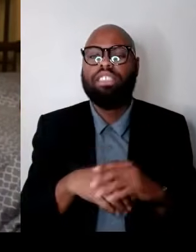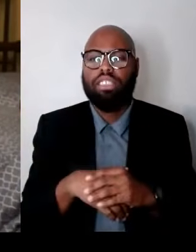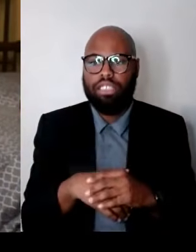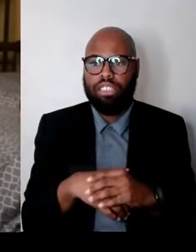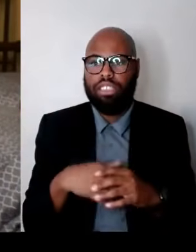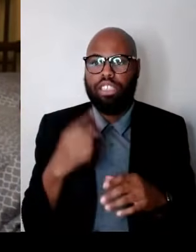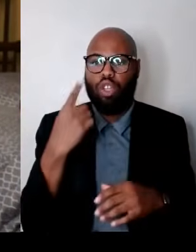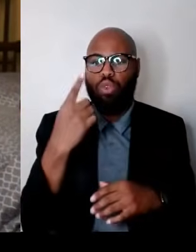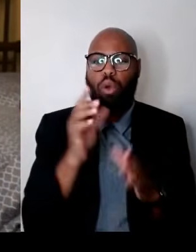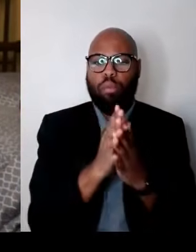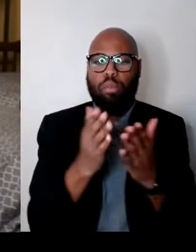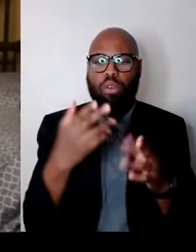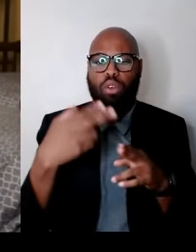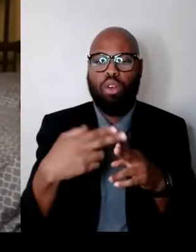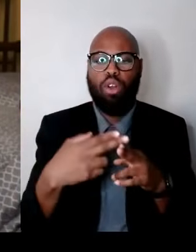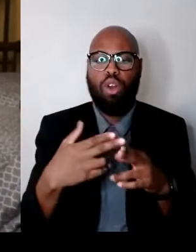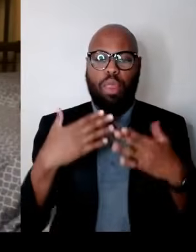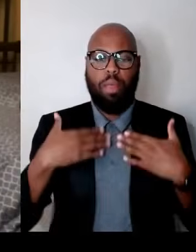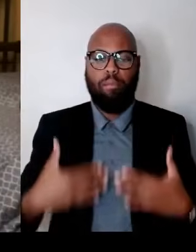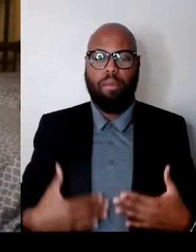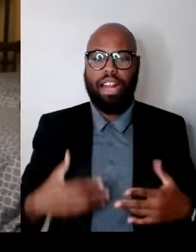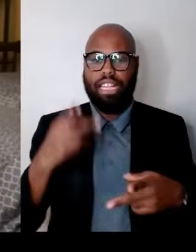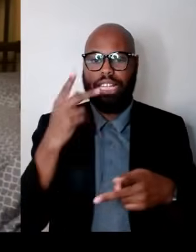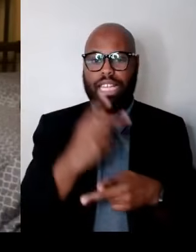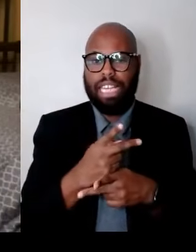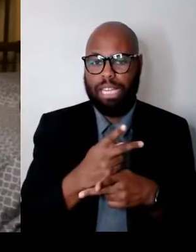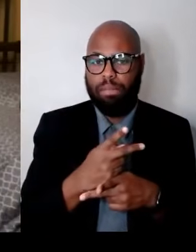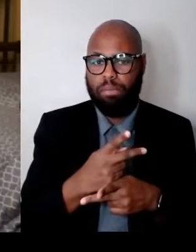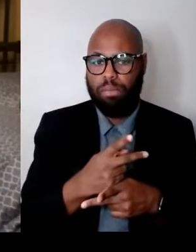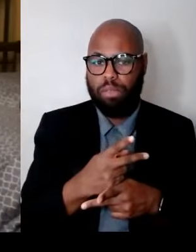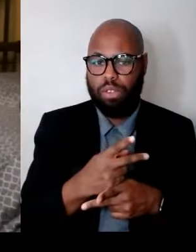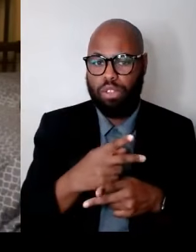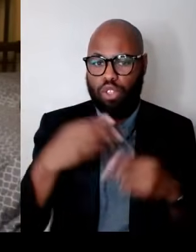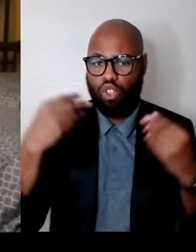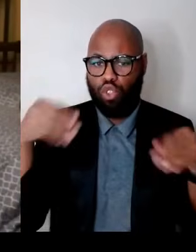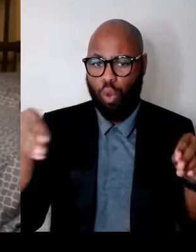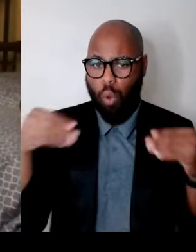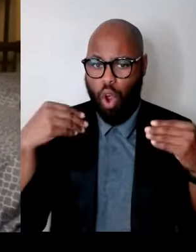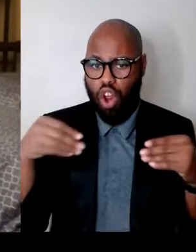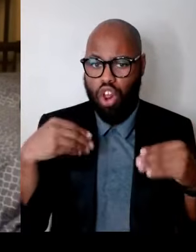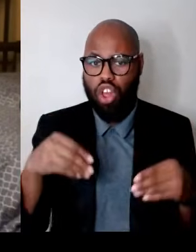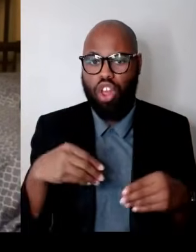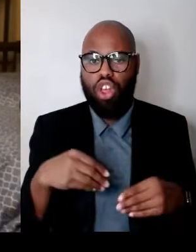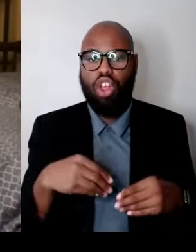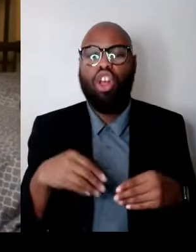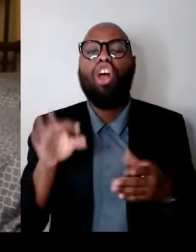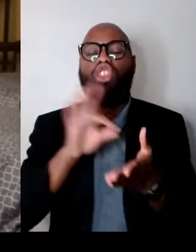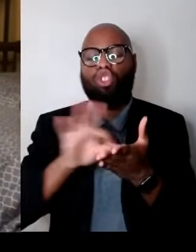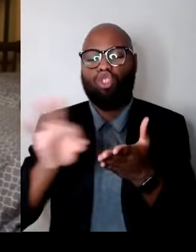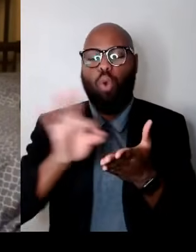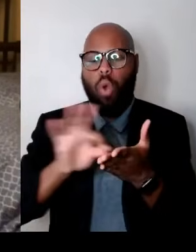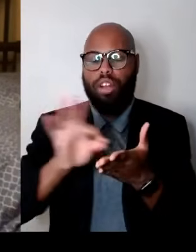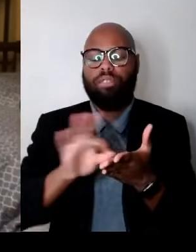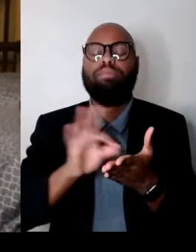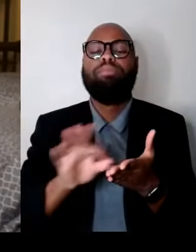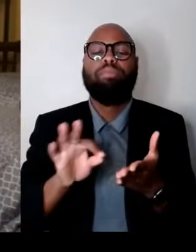"The Body Keeps the Score". And the wound, the physical wounds will be healed or they will kill you,